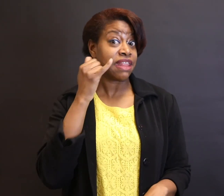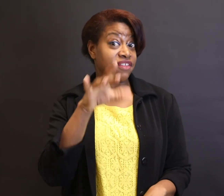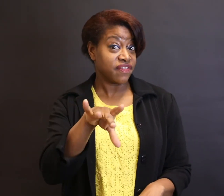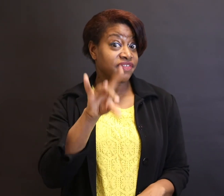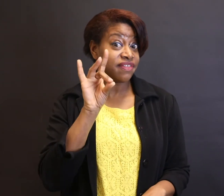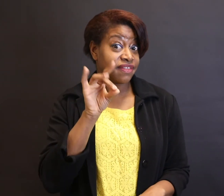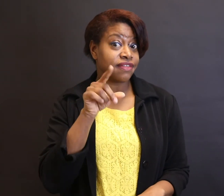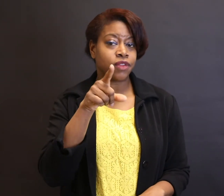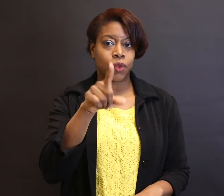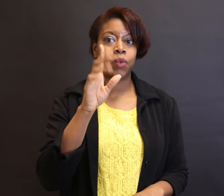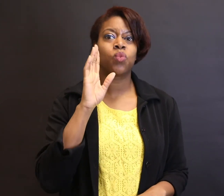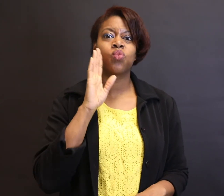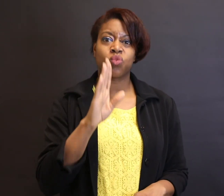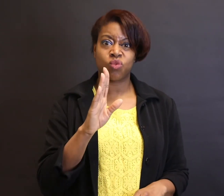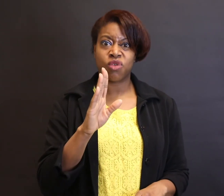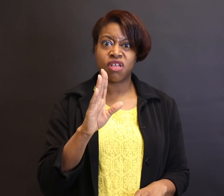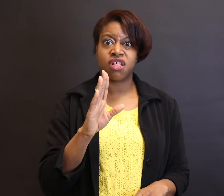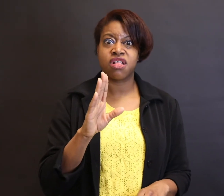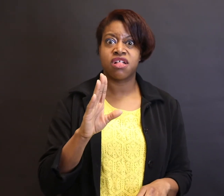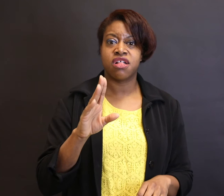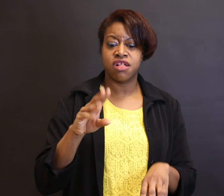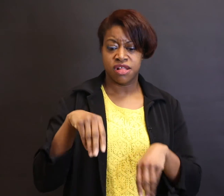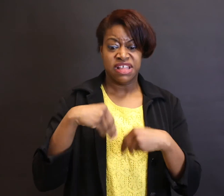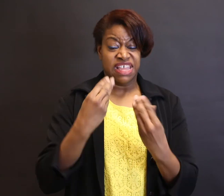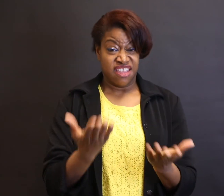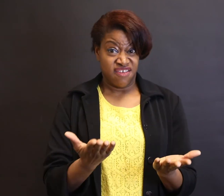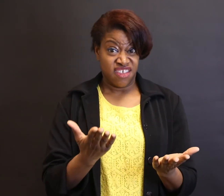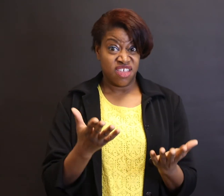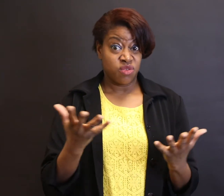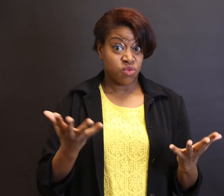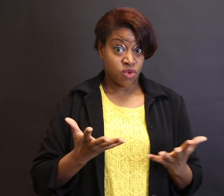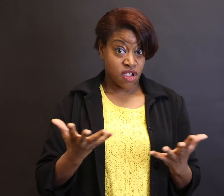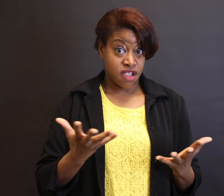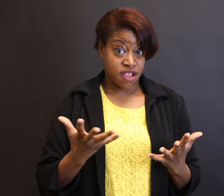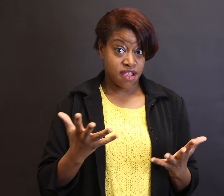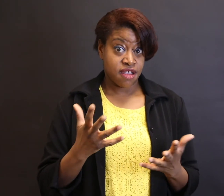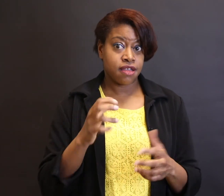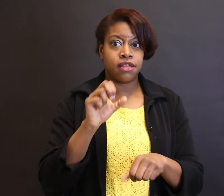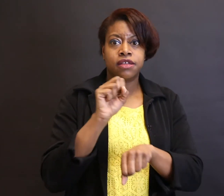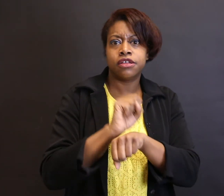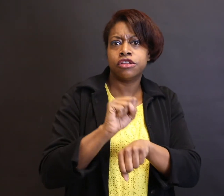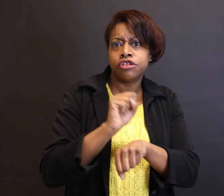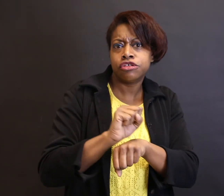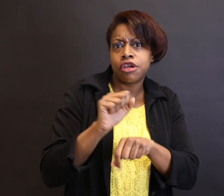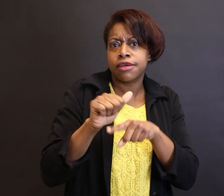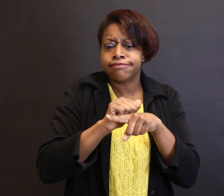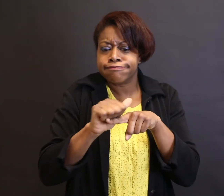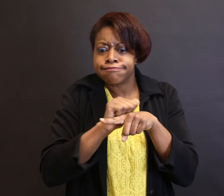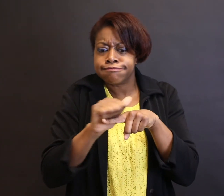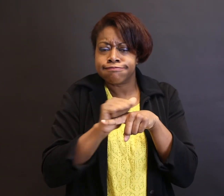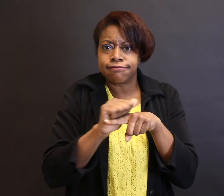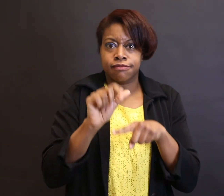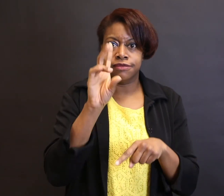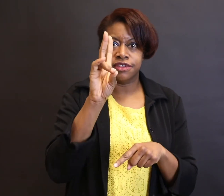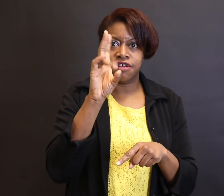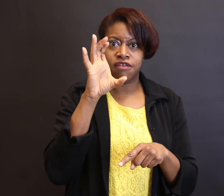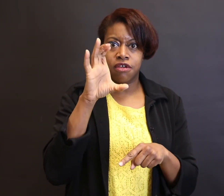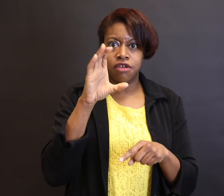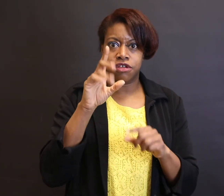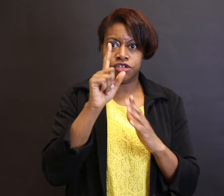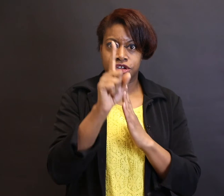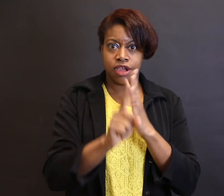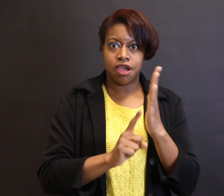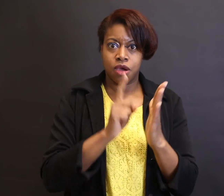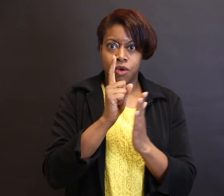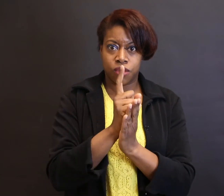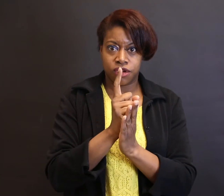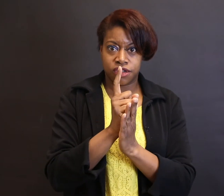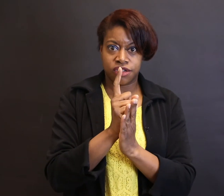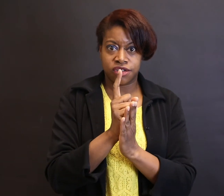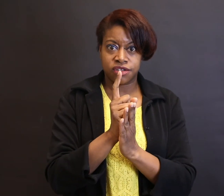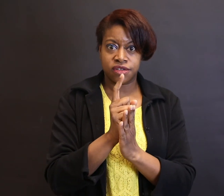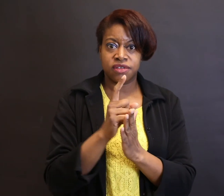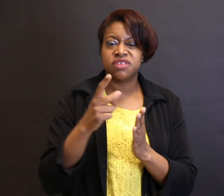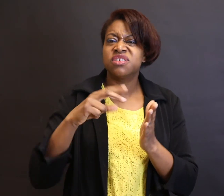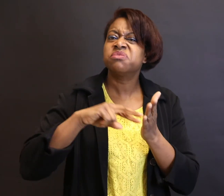If selected, you will be given an on-the-job trial work experience up to 700 hours to